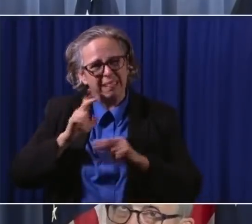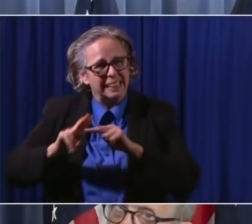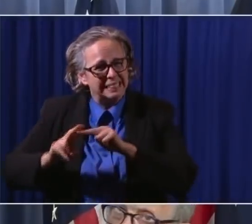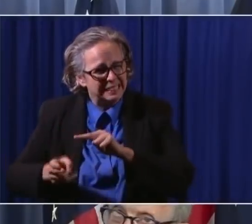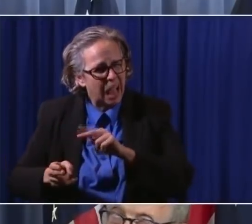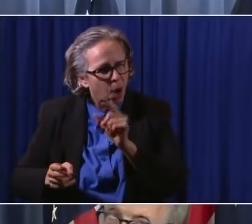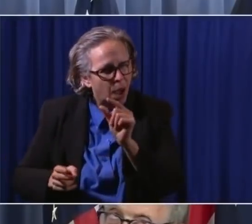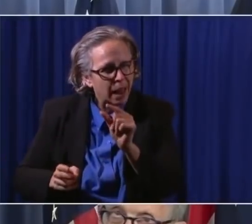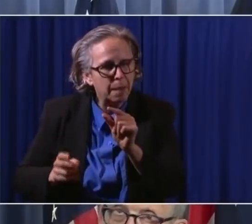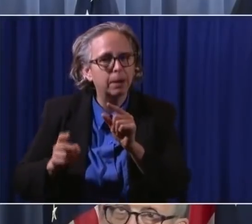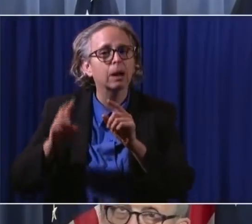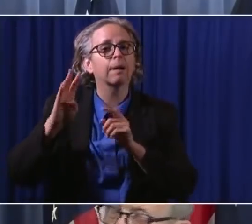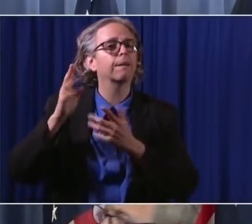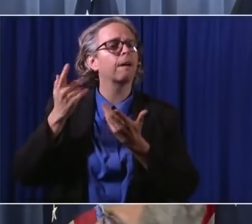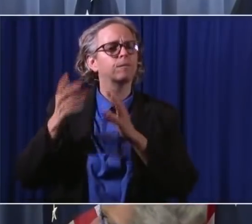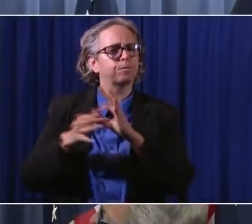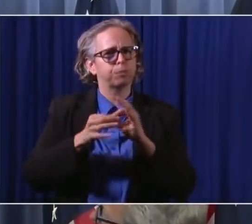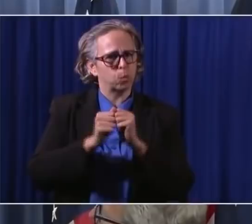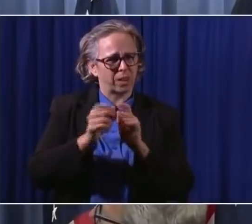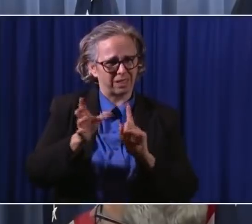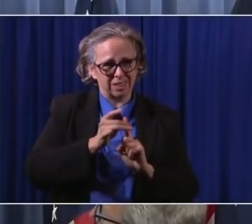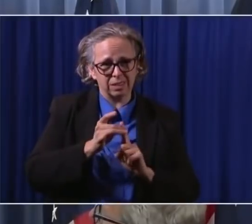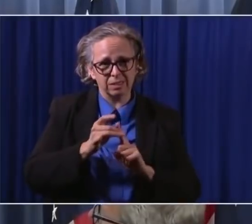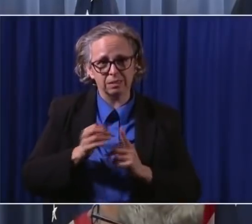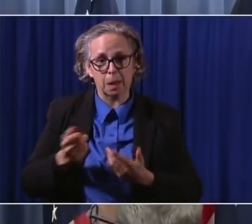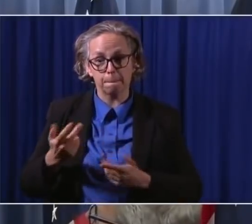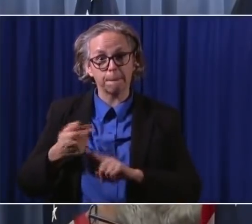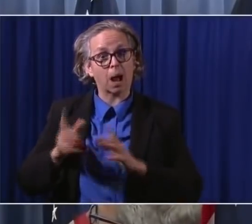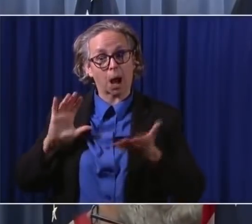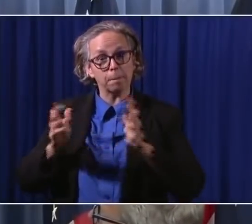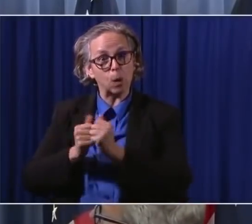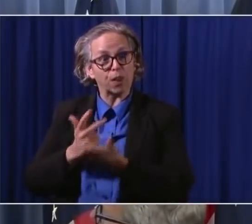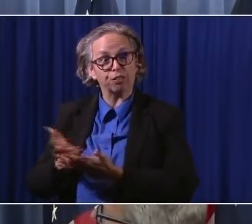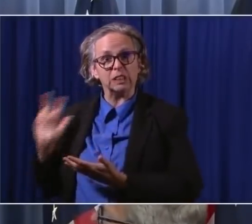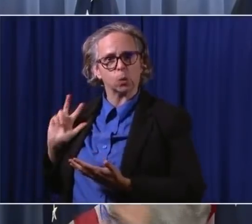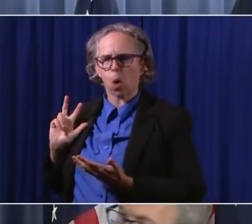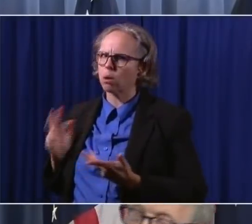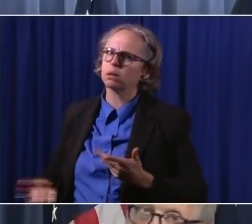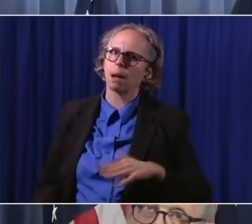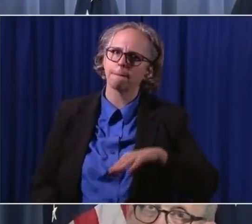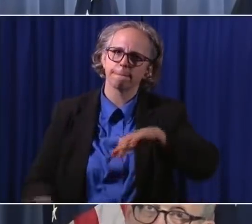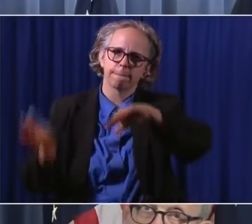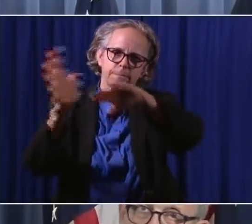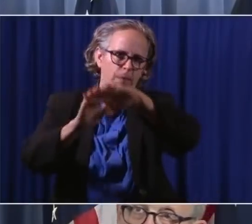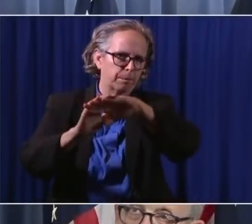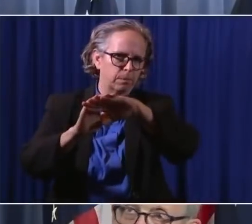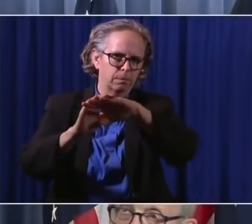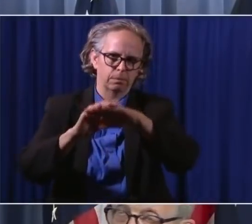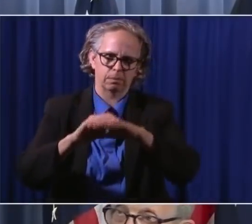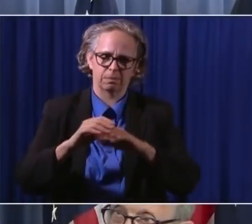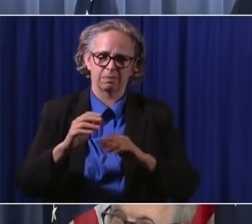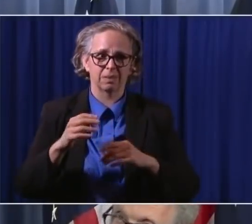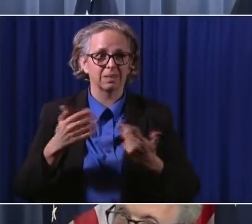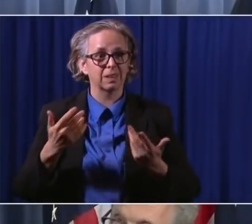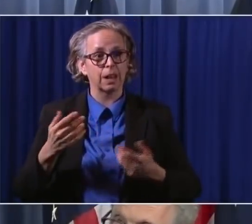TRENDS ARE CONTINUING. SO THE CASES IN THE LAST 24 HOURS, 948 DOWN A LITTLE BIT FROM WHERE WE HAVE SEEN IT. BUT UP SIGNIFICANTLY FROM WHERE